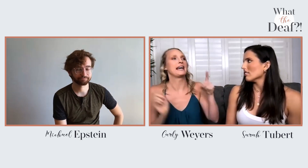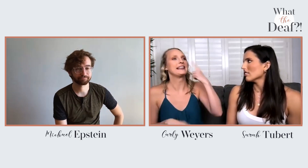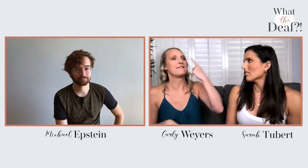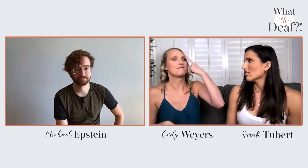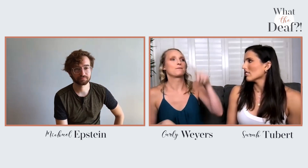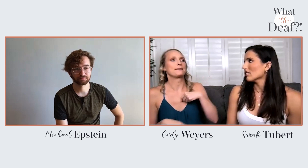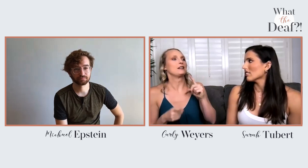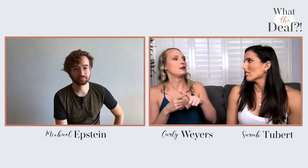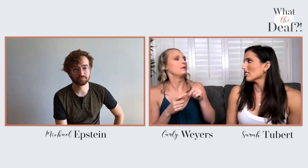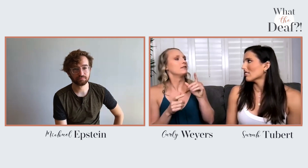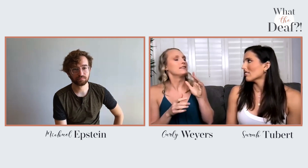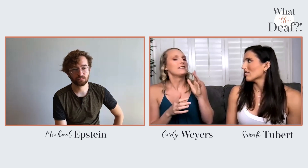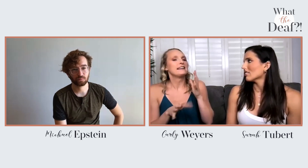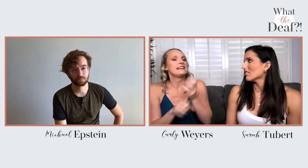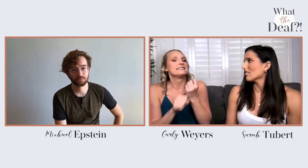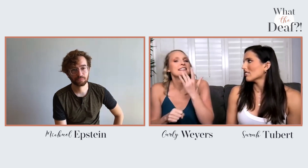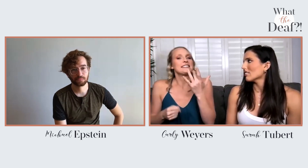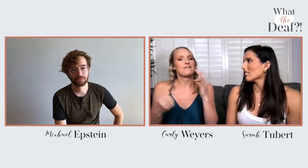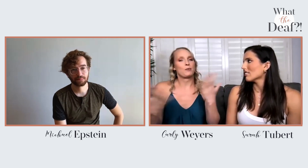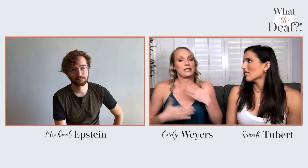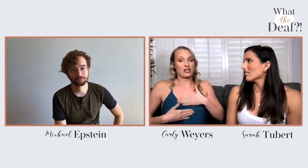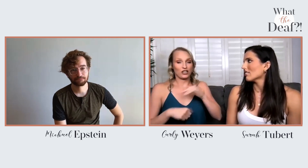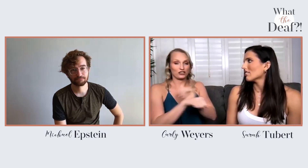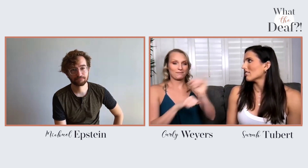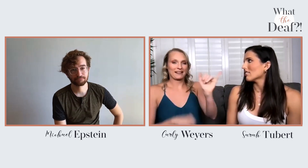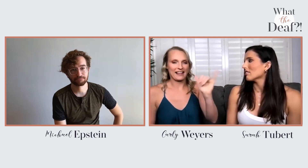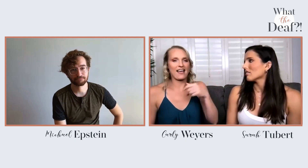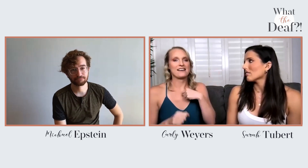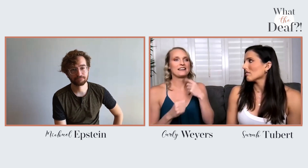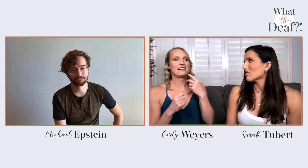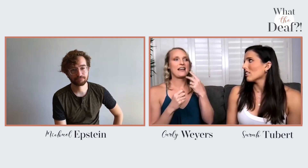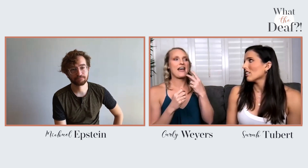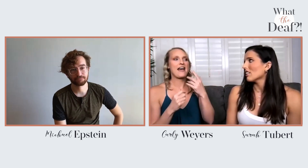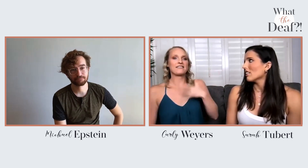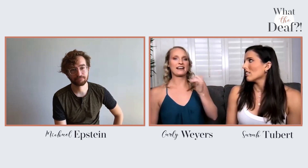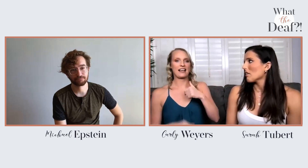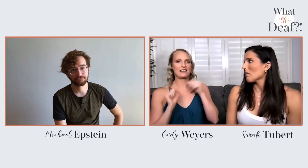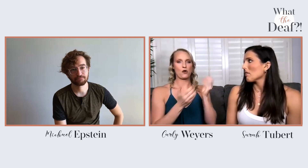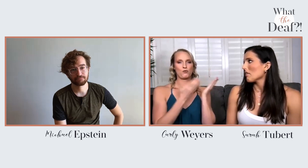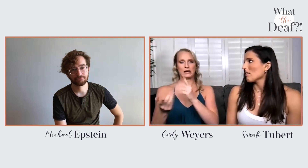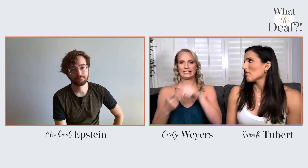But I think for me to get a little taste of what the entertainment industry is like, I feel like I can bring that to the deaf community